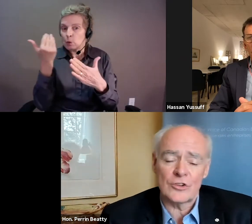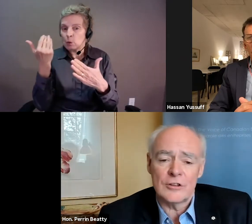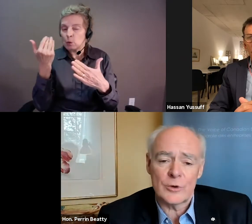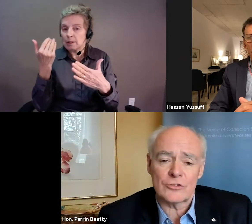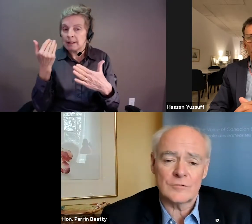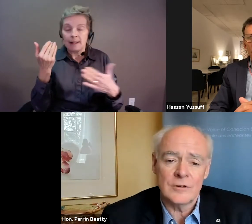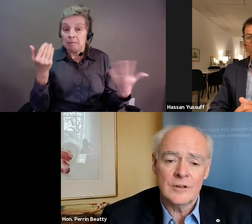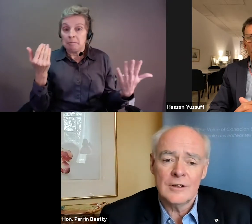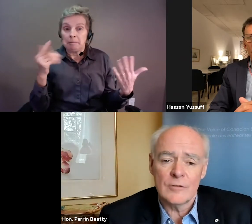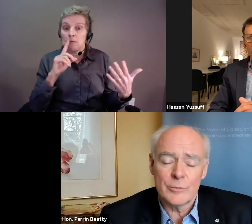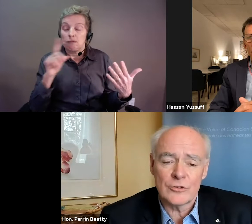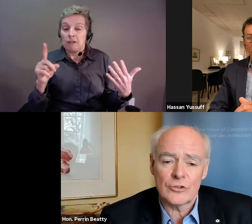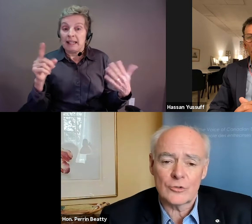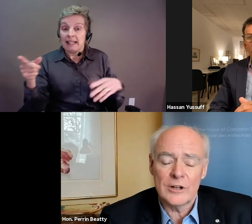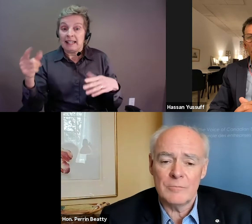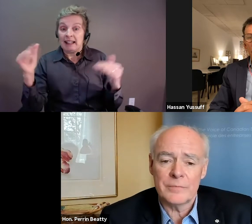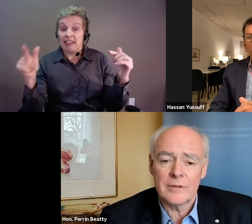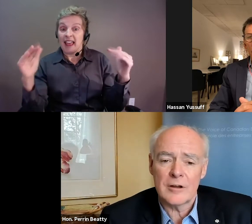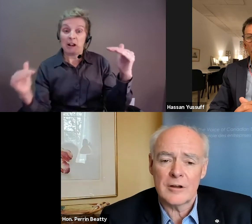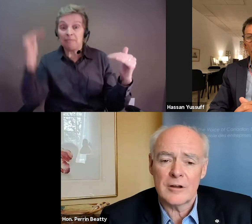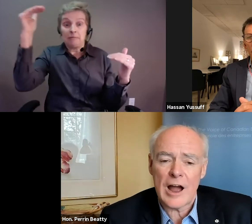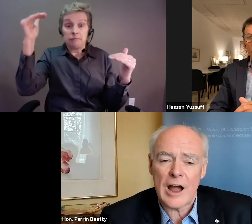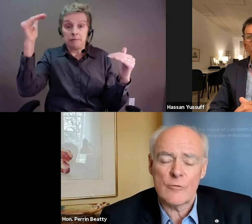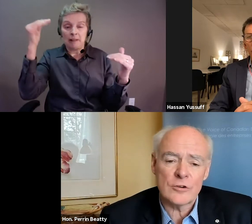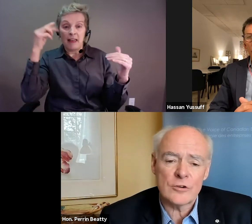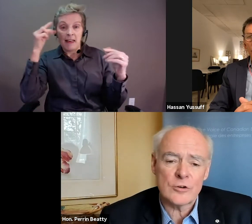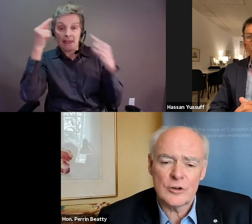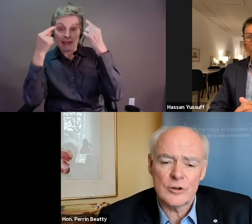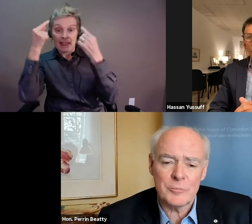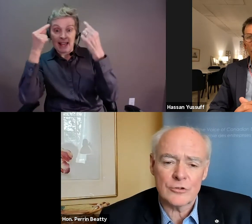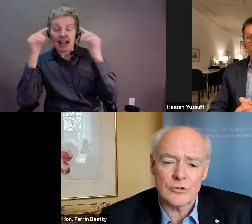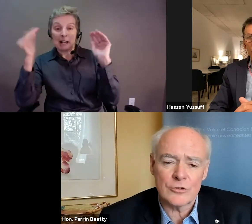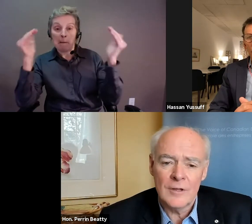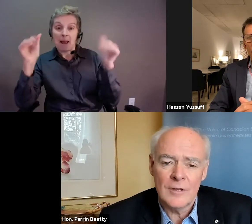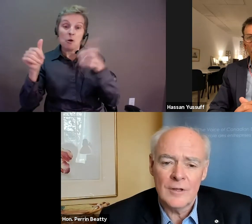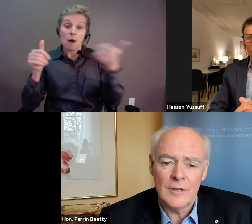what you've seen in the rest of of the business as well. Have you found among your members, has